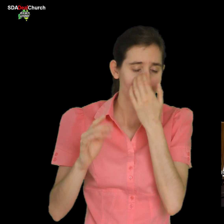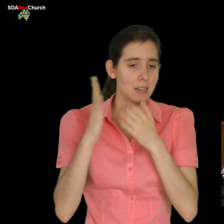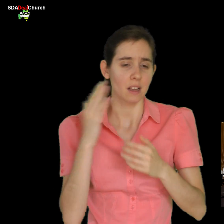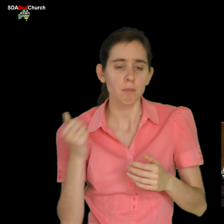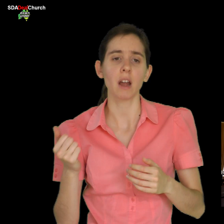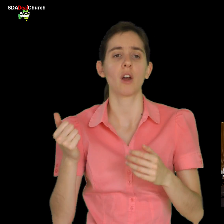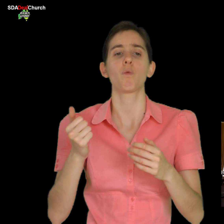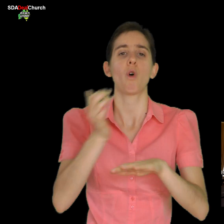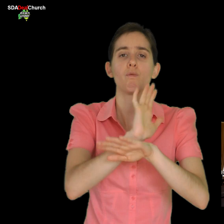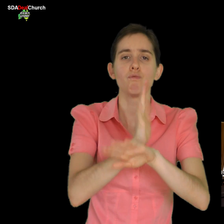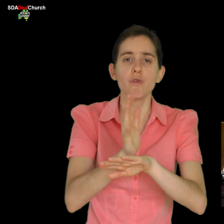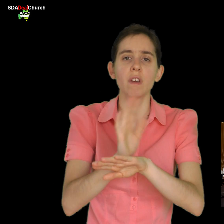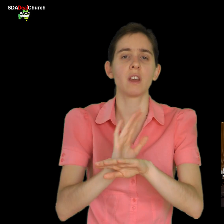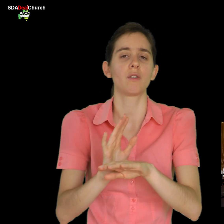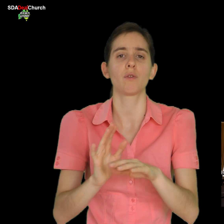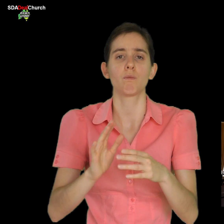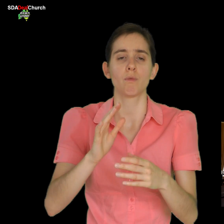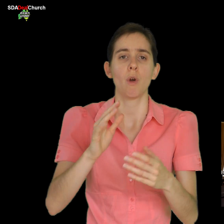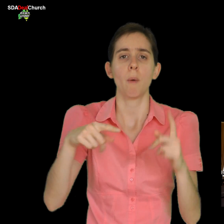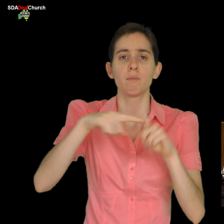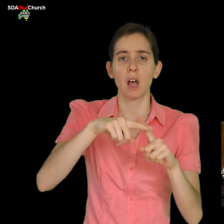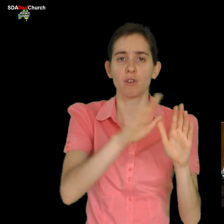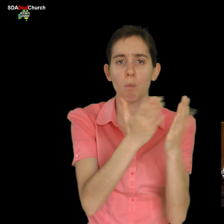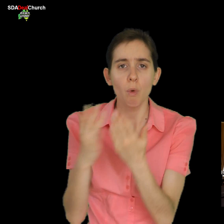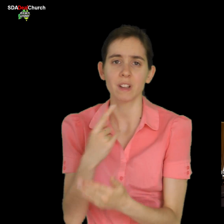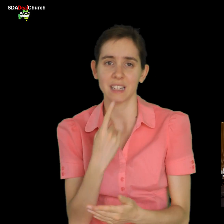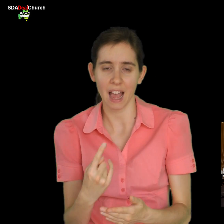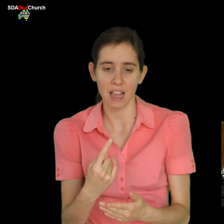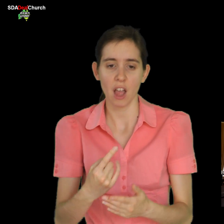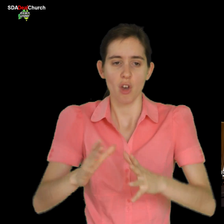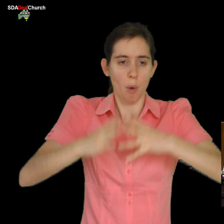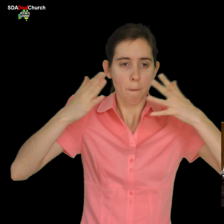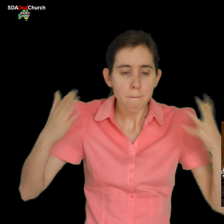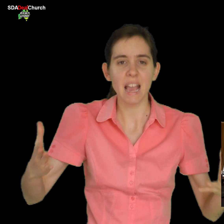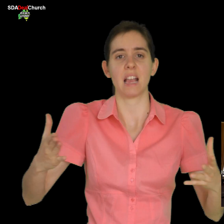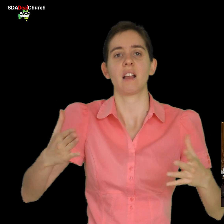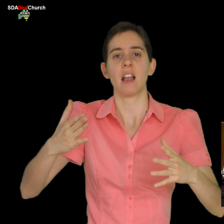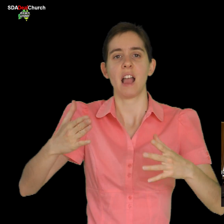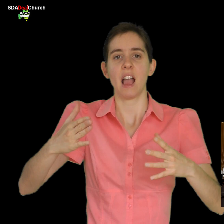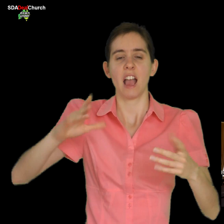films and science texts, this type of evolution on any large scale has never